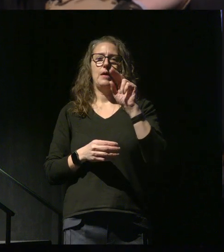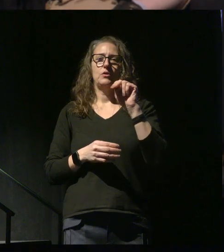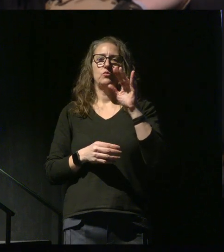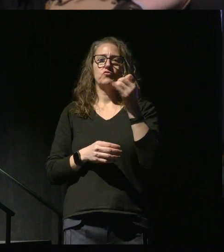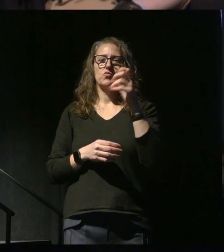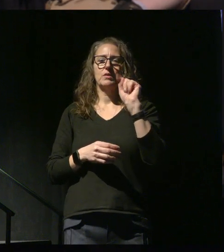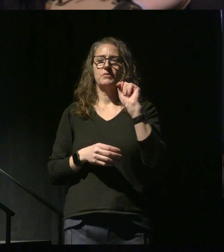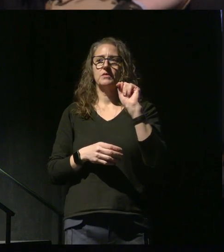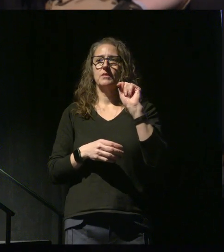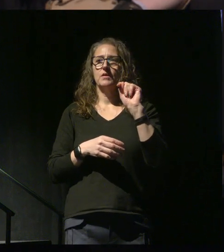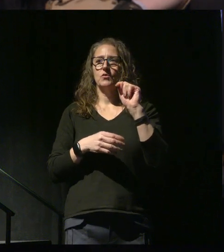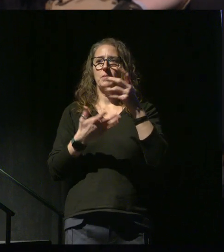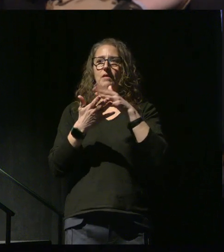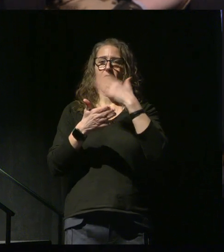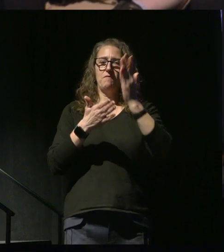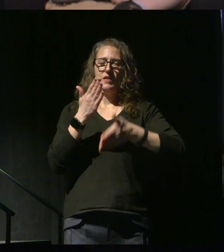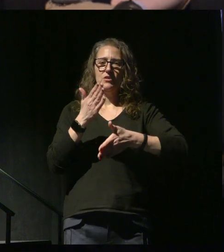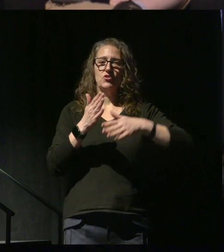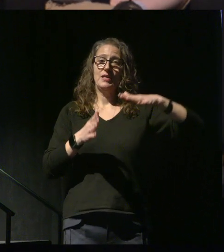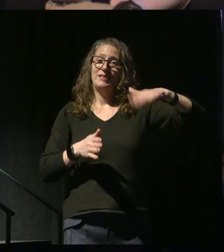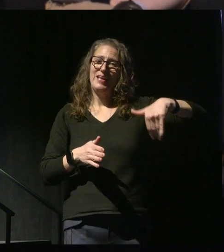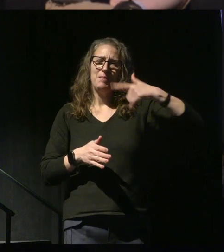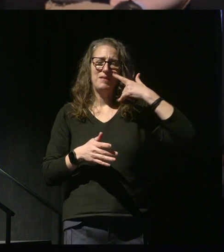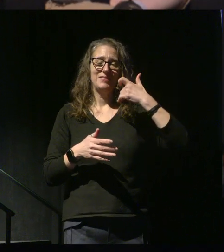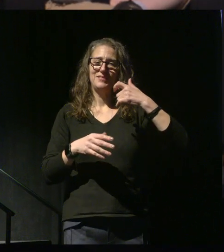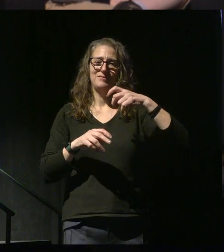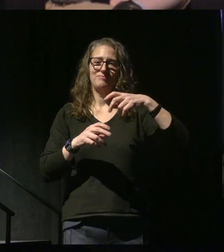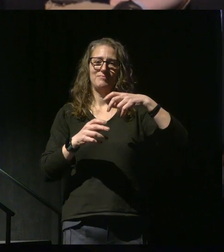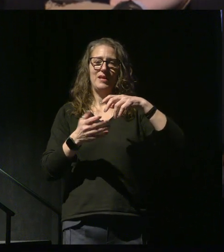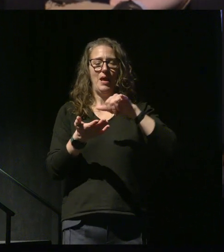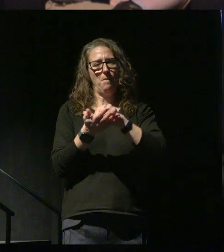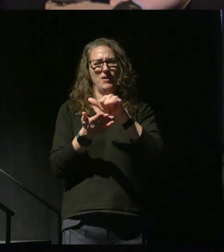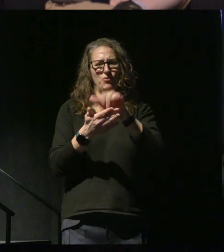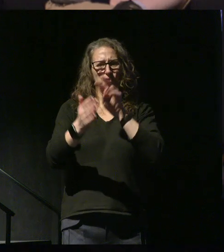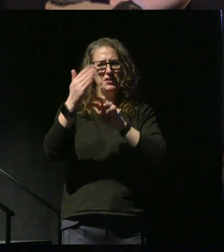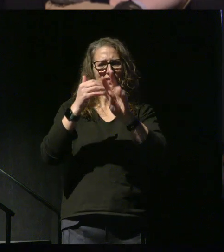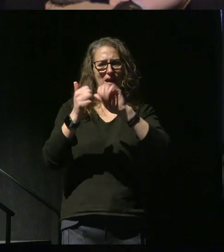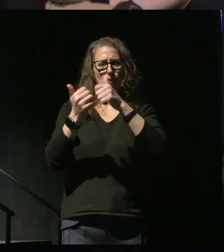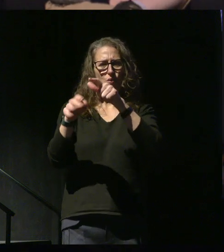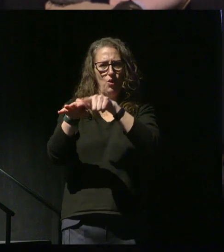you don't know how long a book is gonna take, but I could not fathom the possibility